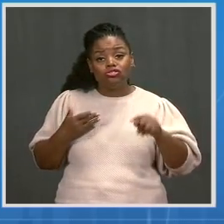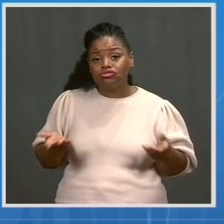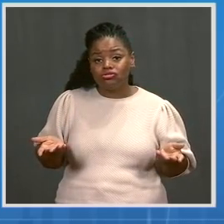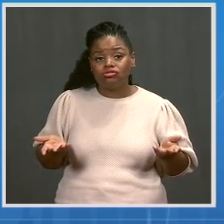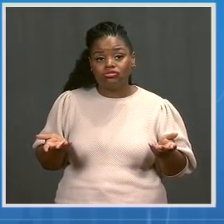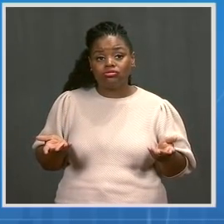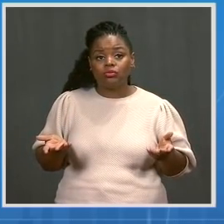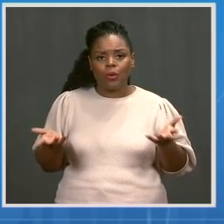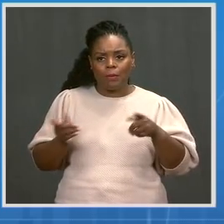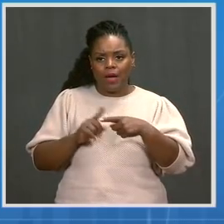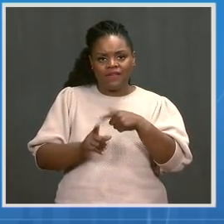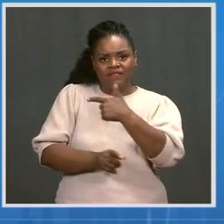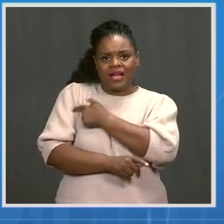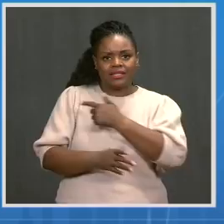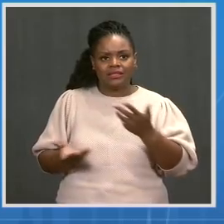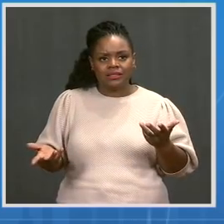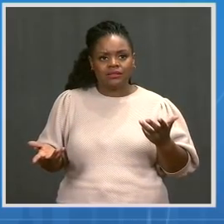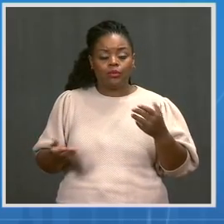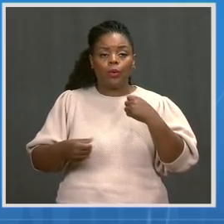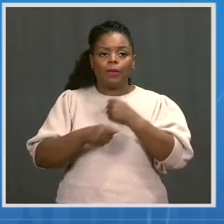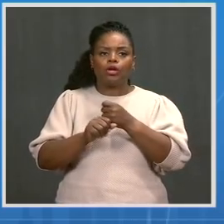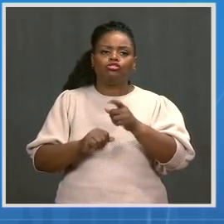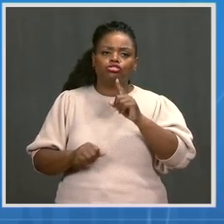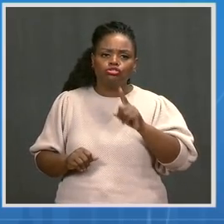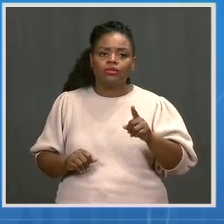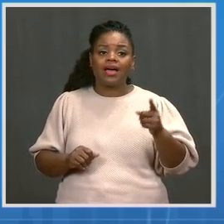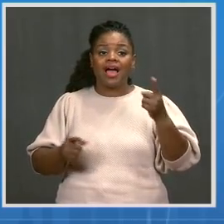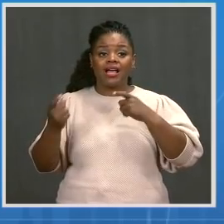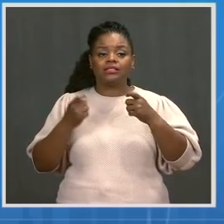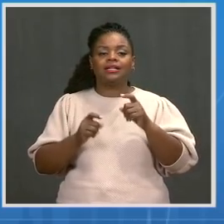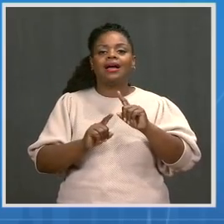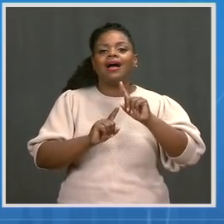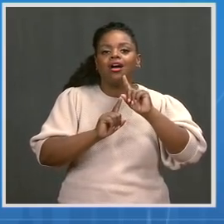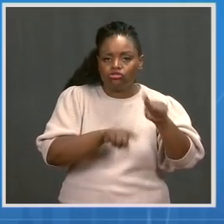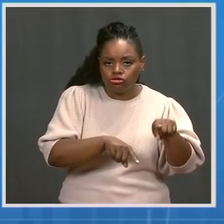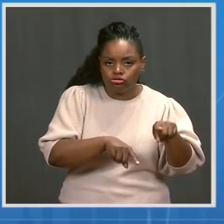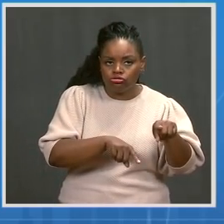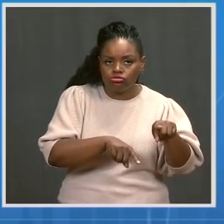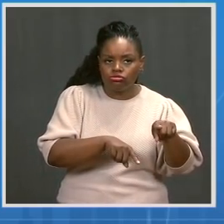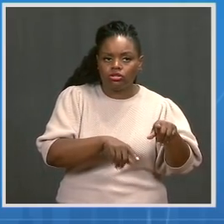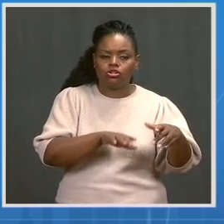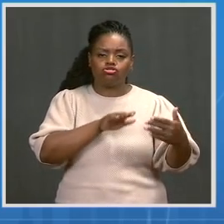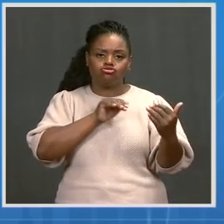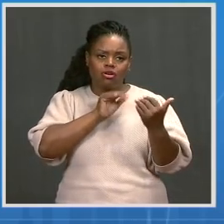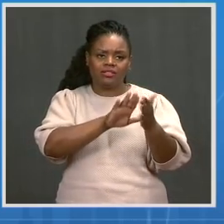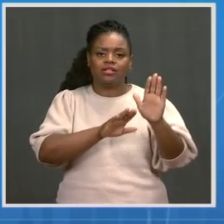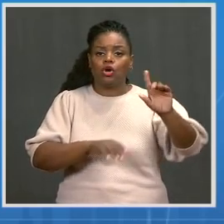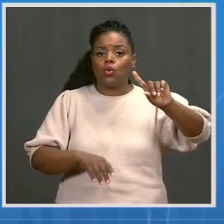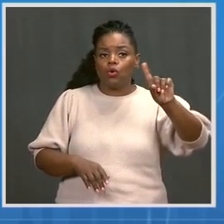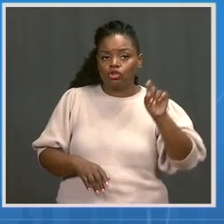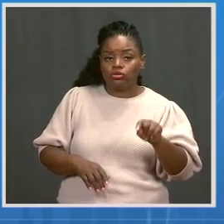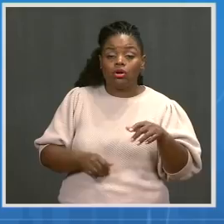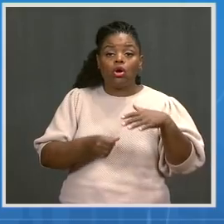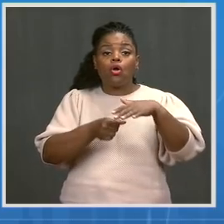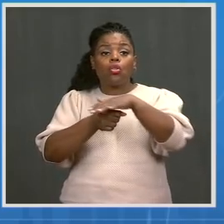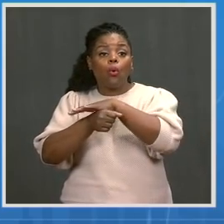and we want to make sure that we're ask- -- answering those questions, addressing those questions at the local level -- through doctors, through faith leaders,